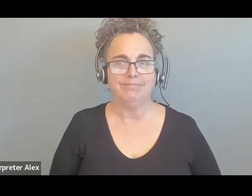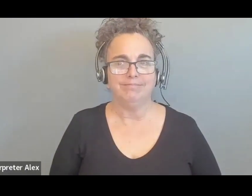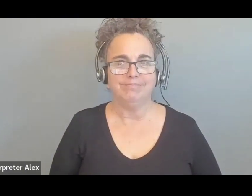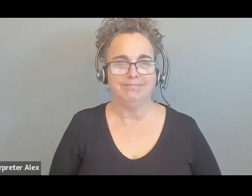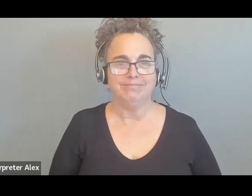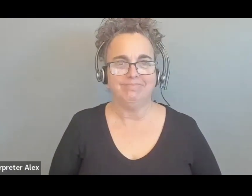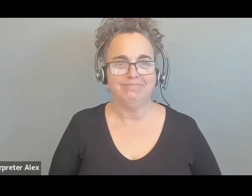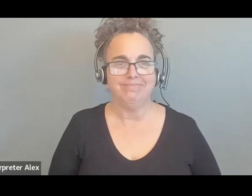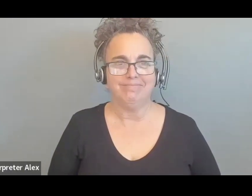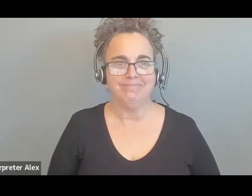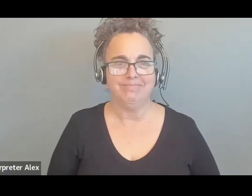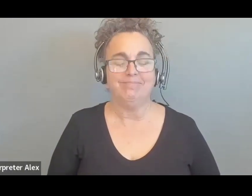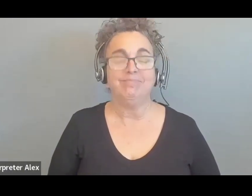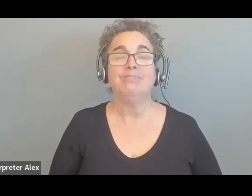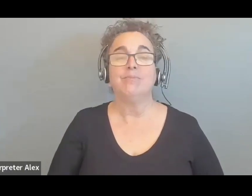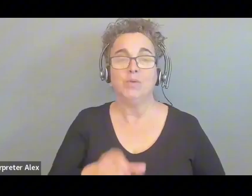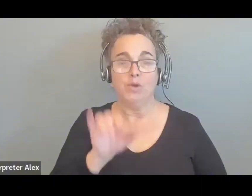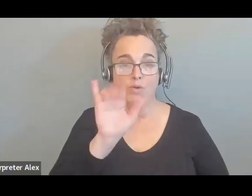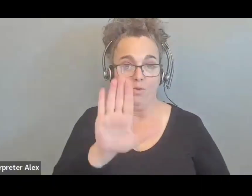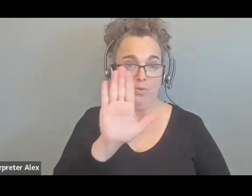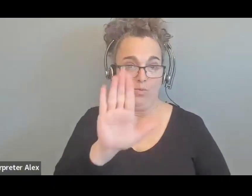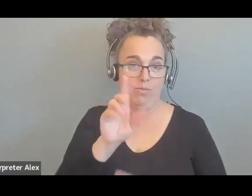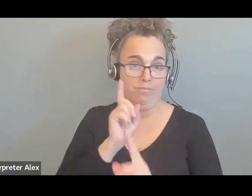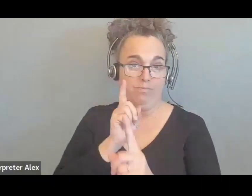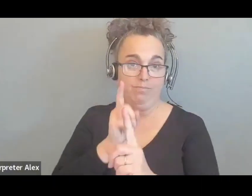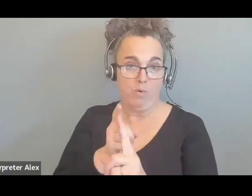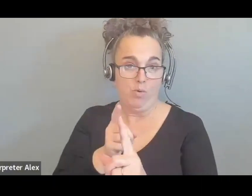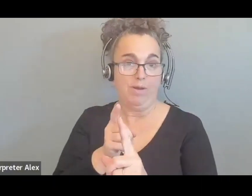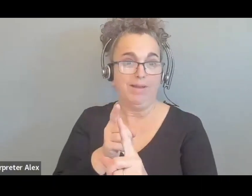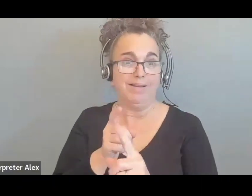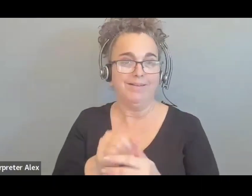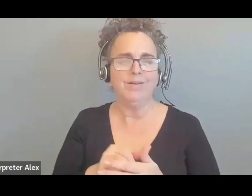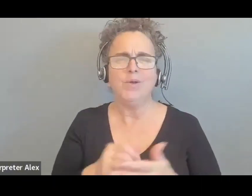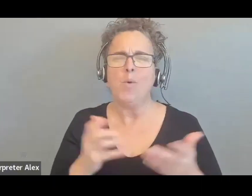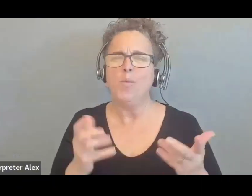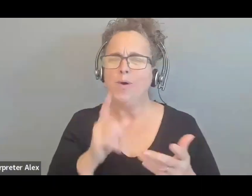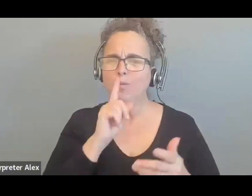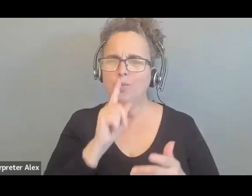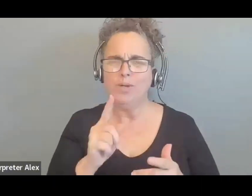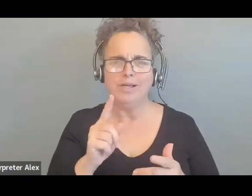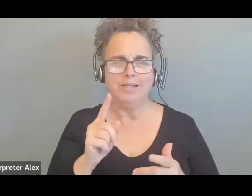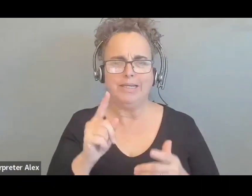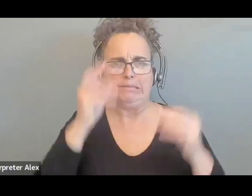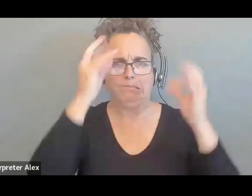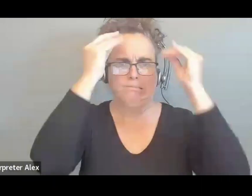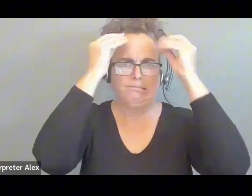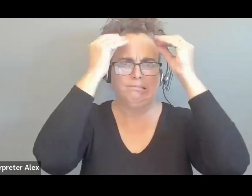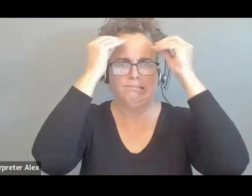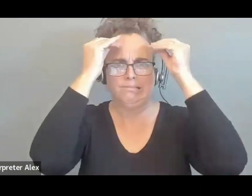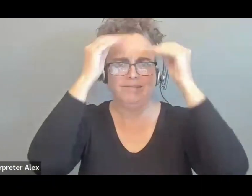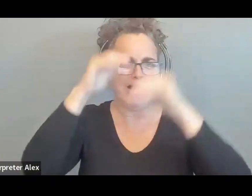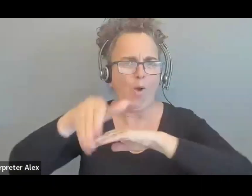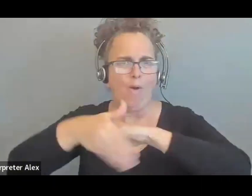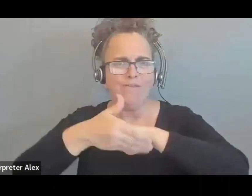Kelsey, with that being said, what keeps you up at night? I mean, there's so much of this to consider.